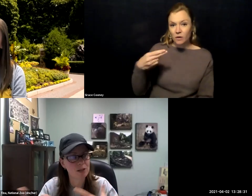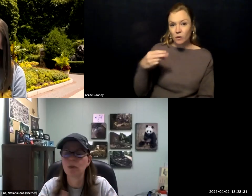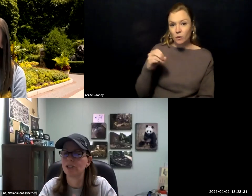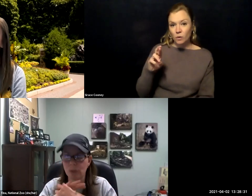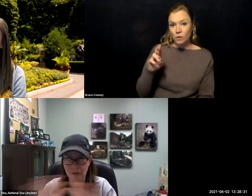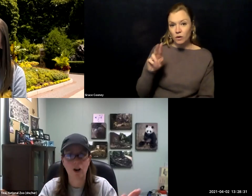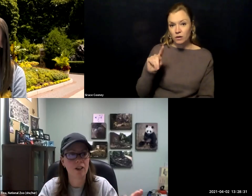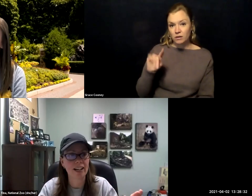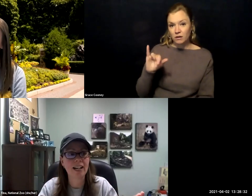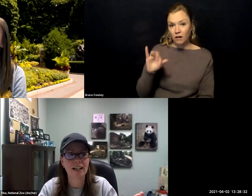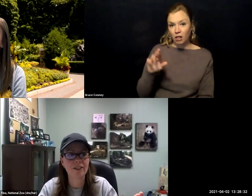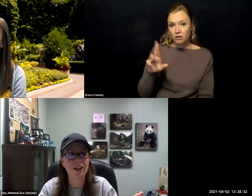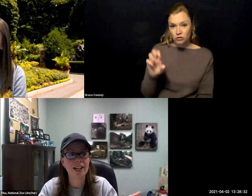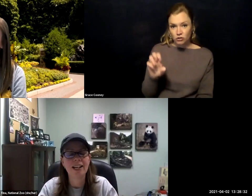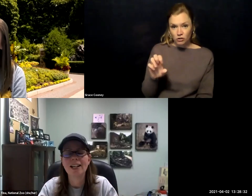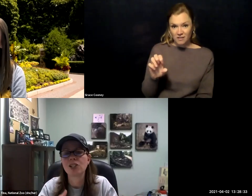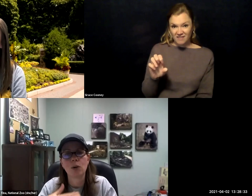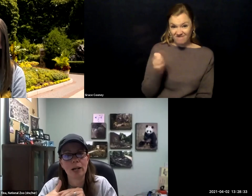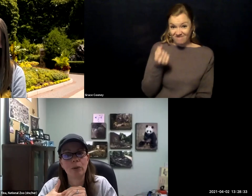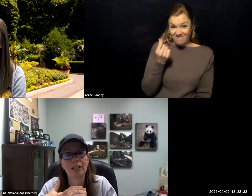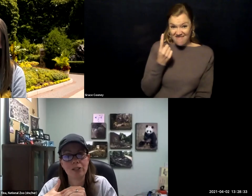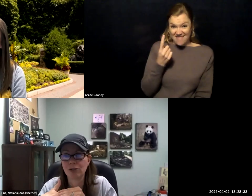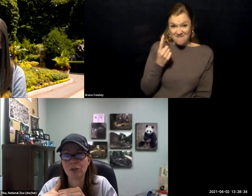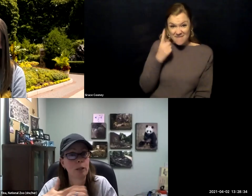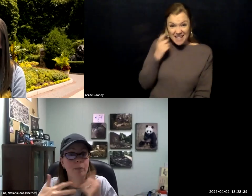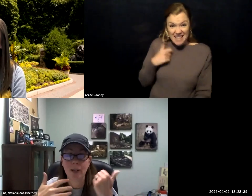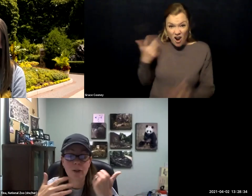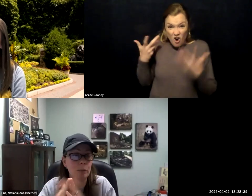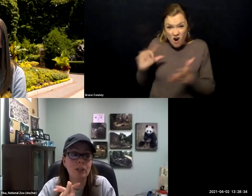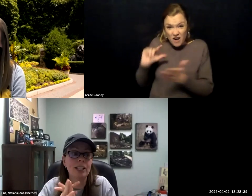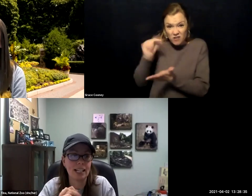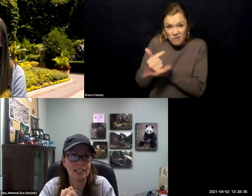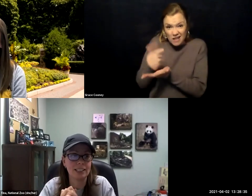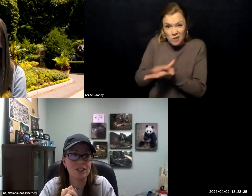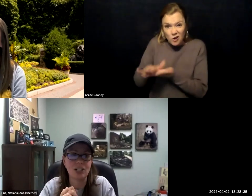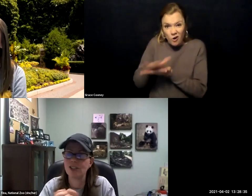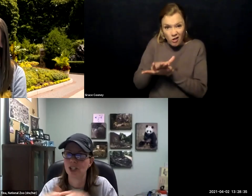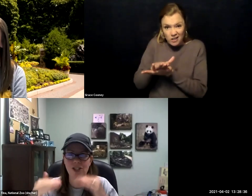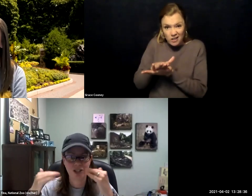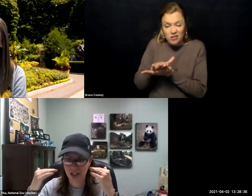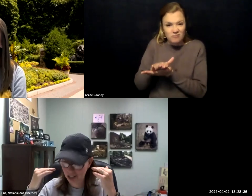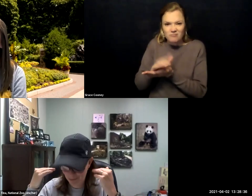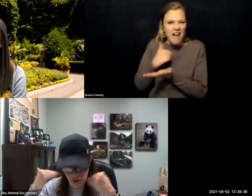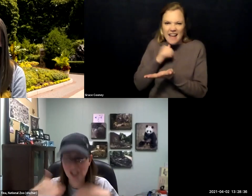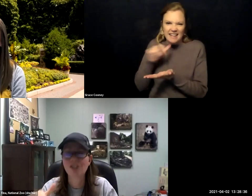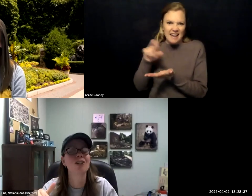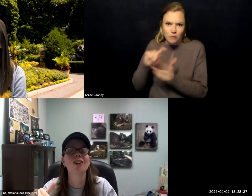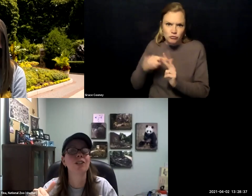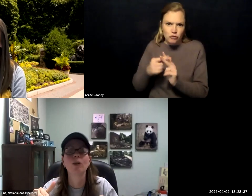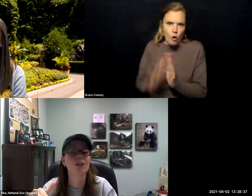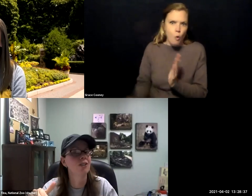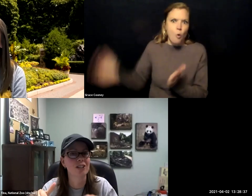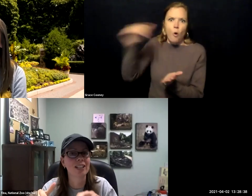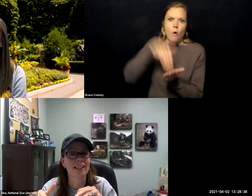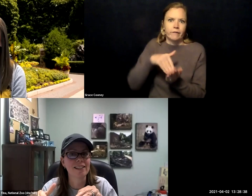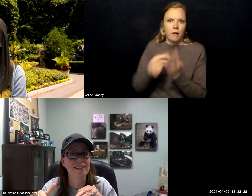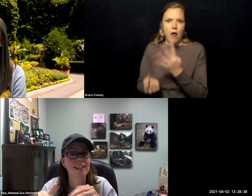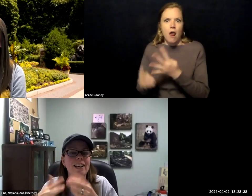were sort of already covered. So I went to the local community college and